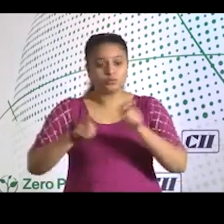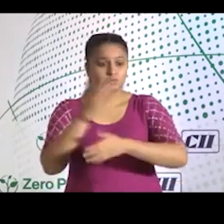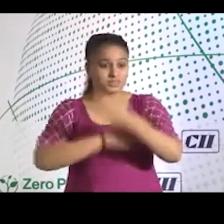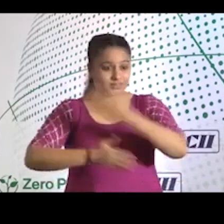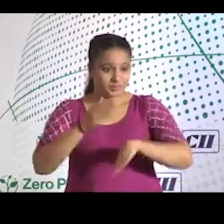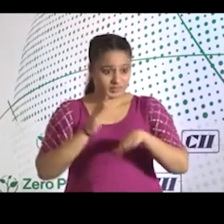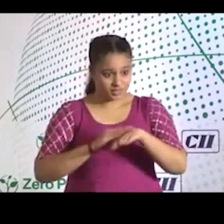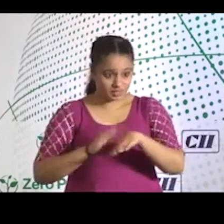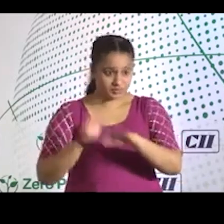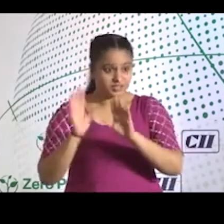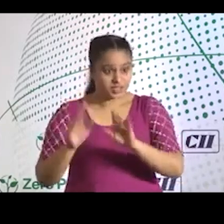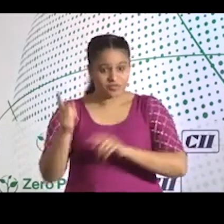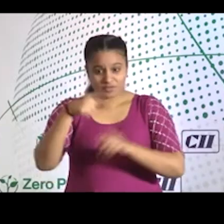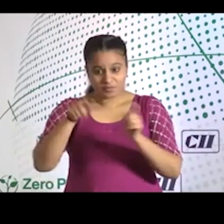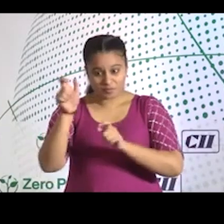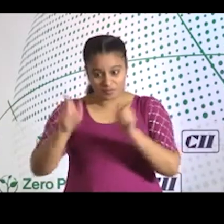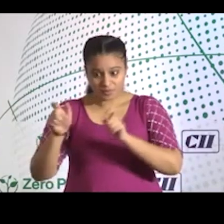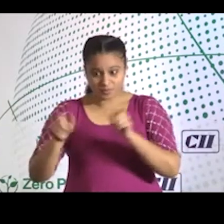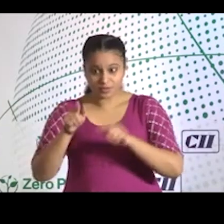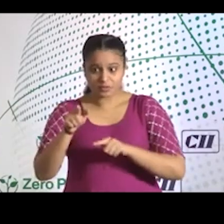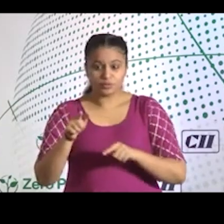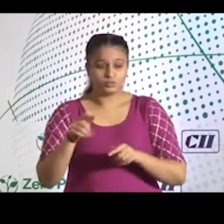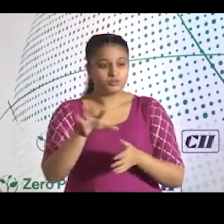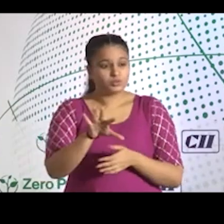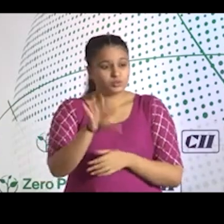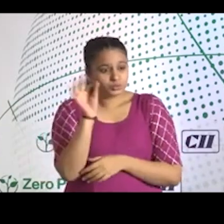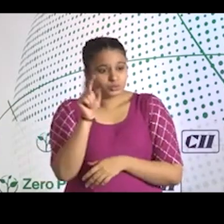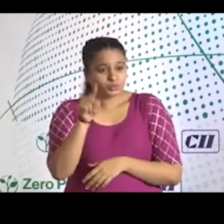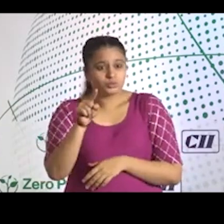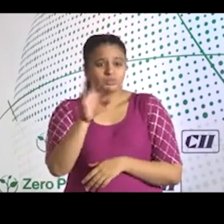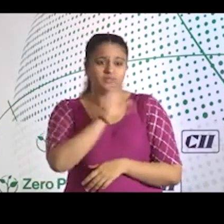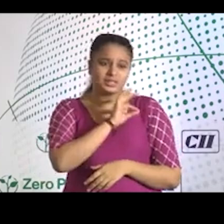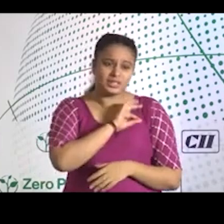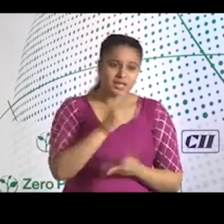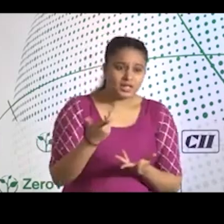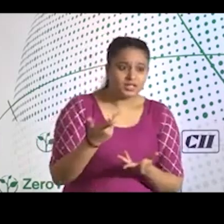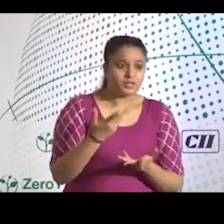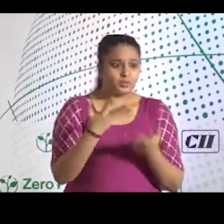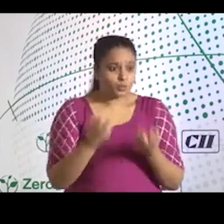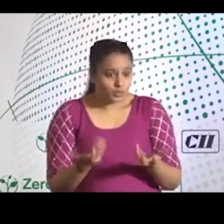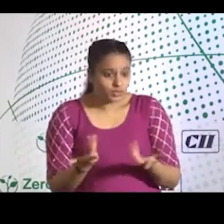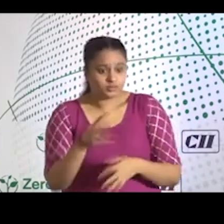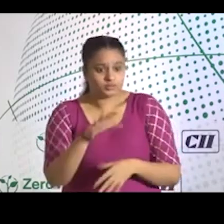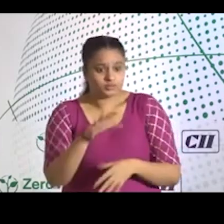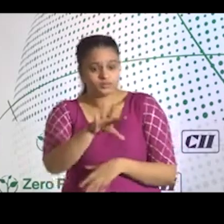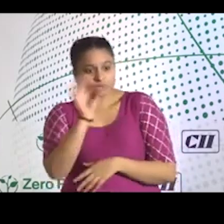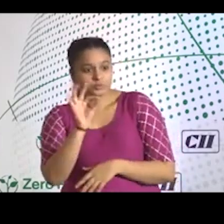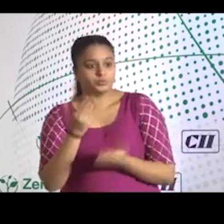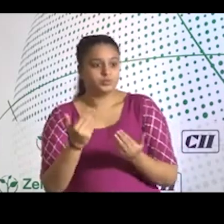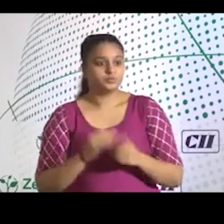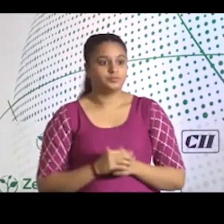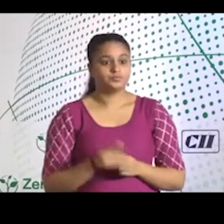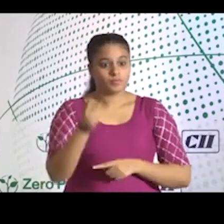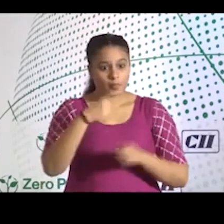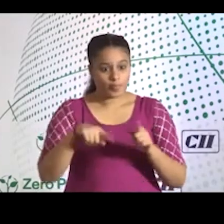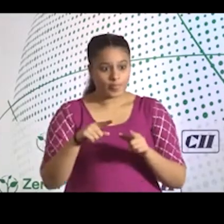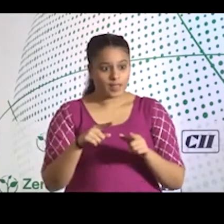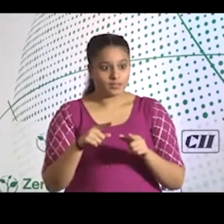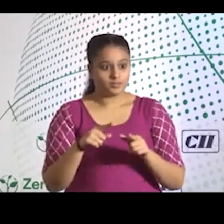are empowered to choose what they would like so that they are able to participate in everyday life.